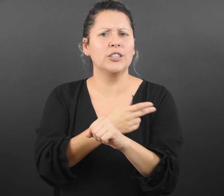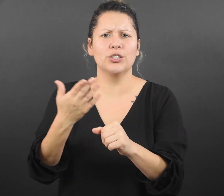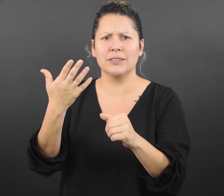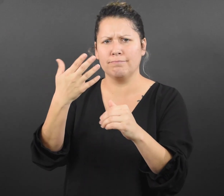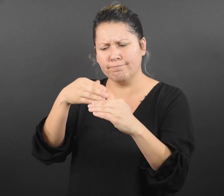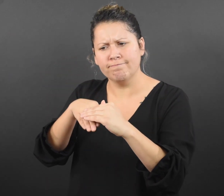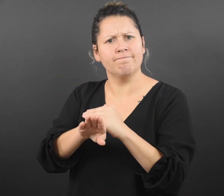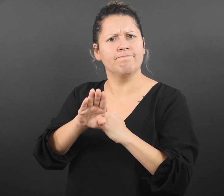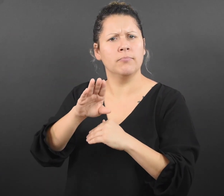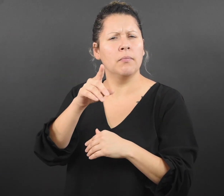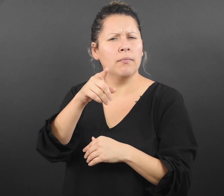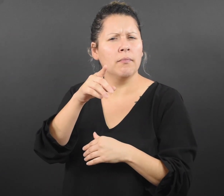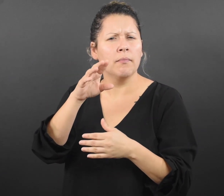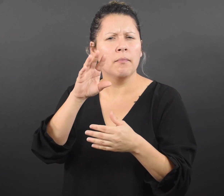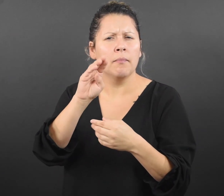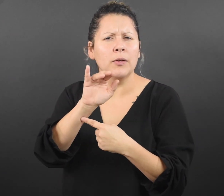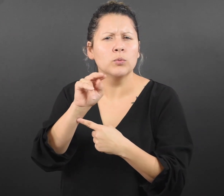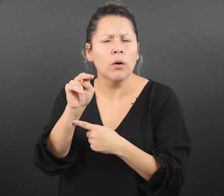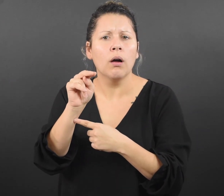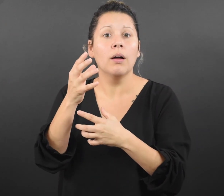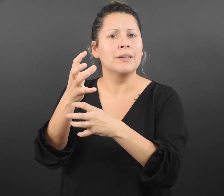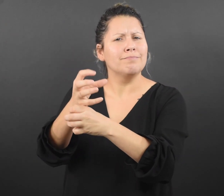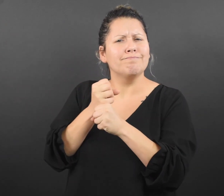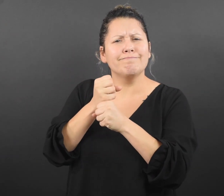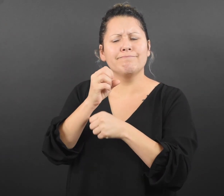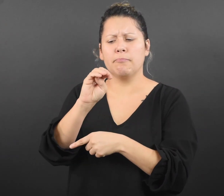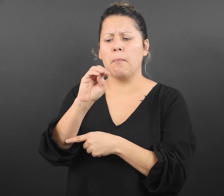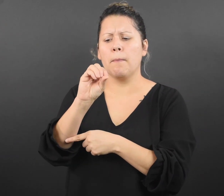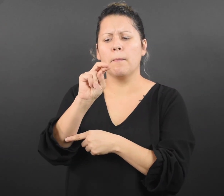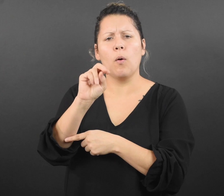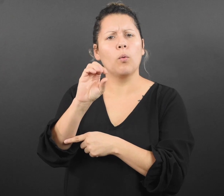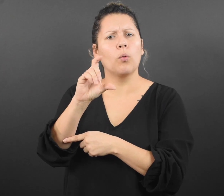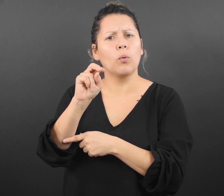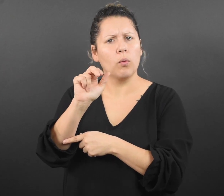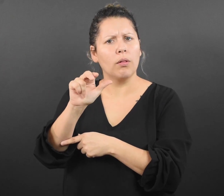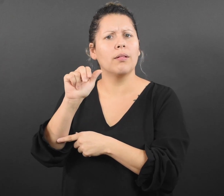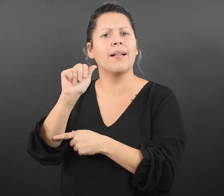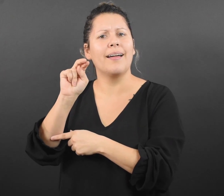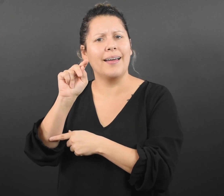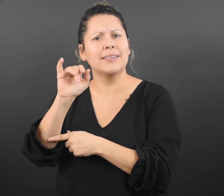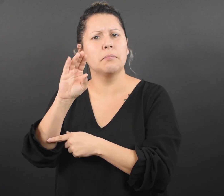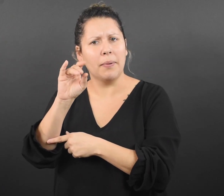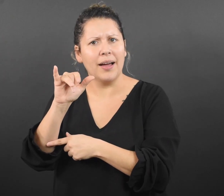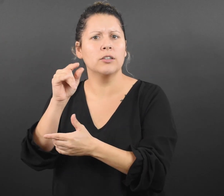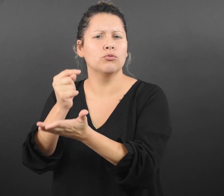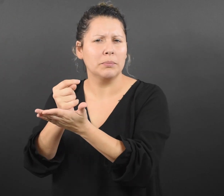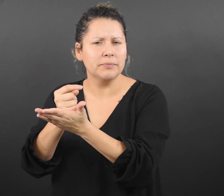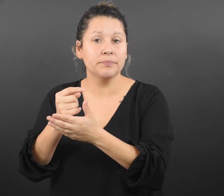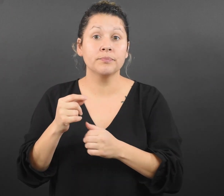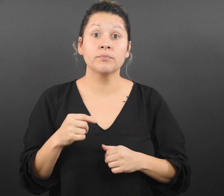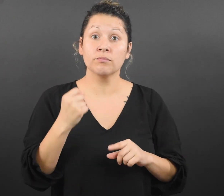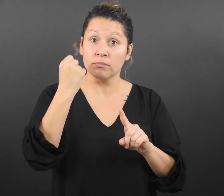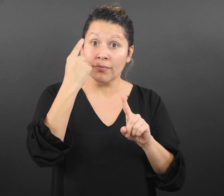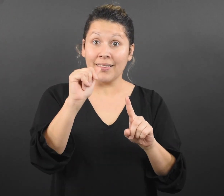to receive the monoclonal antibody treatment. The Administration and medical providers around